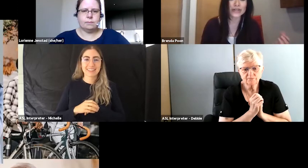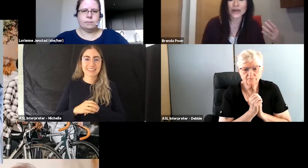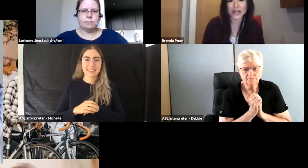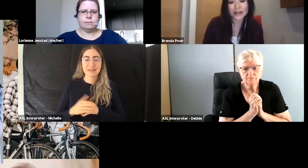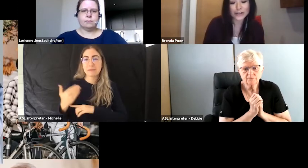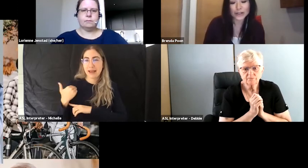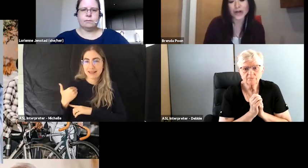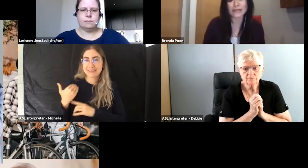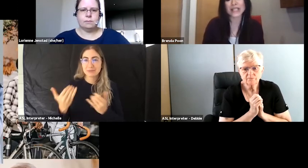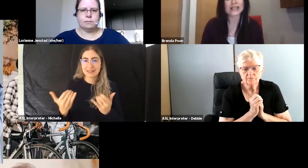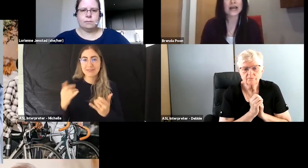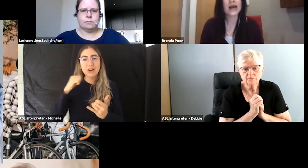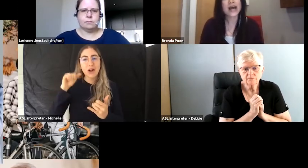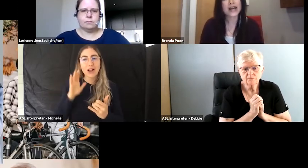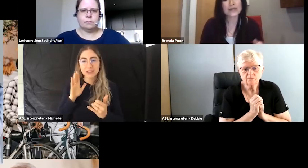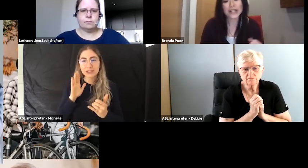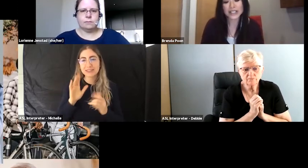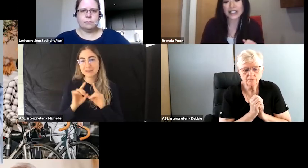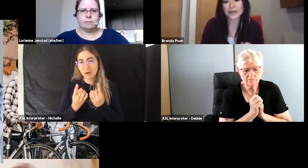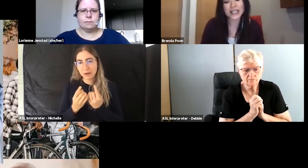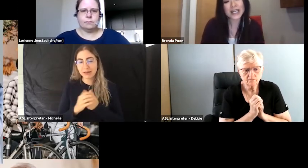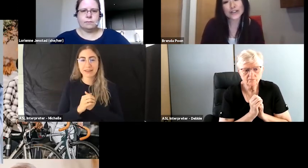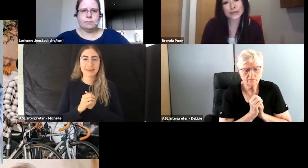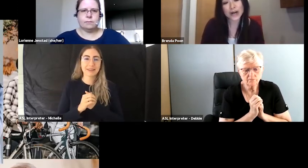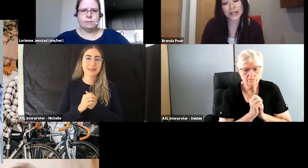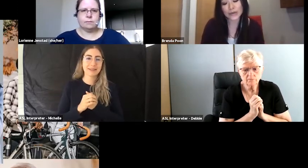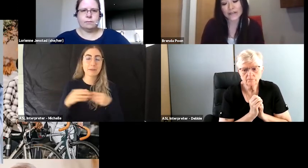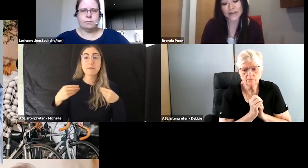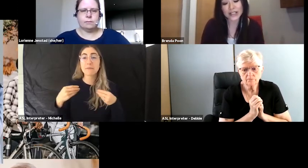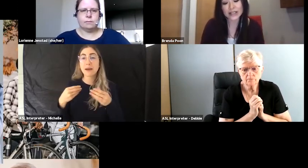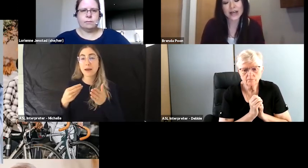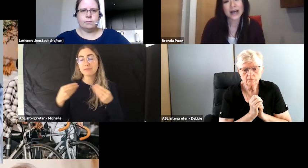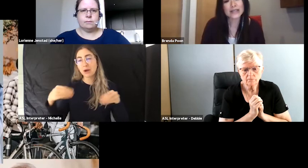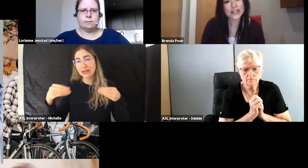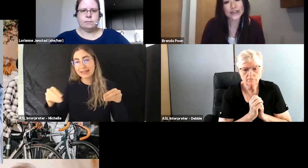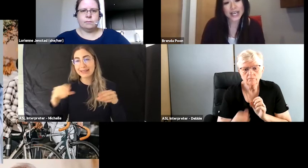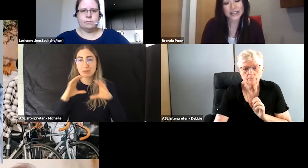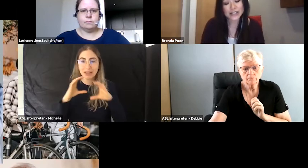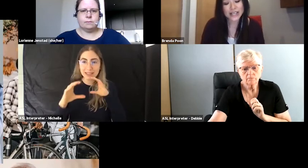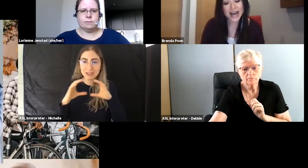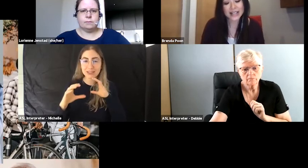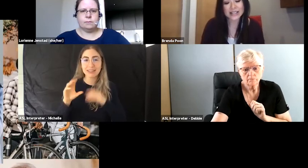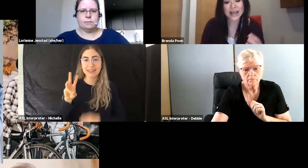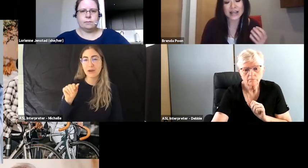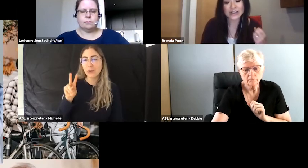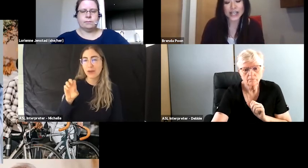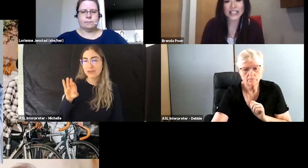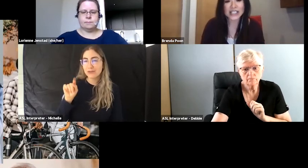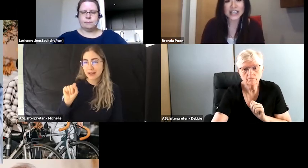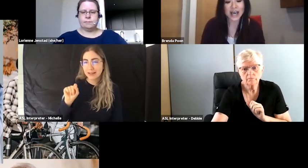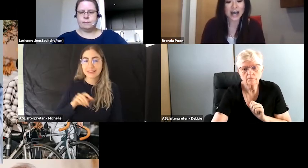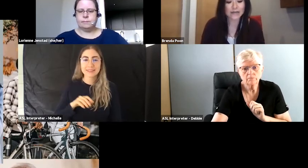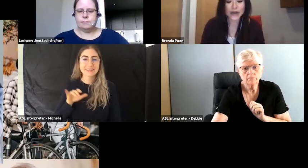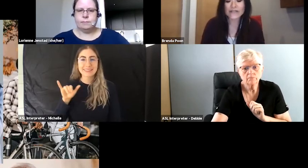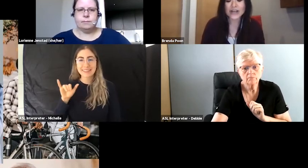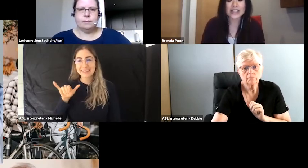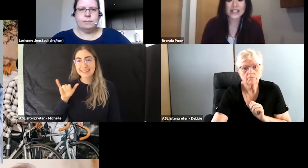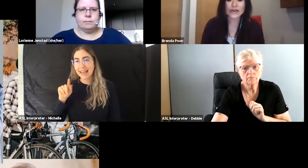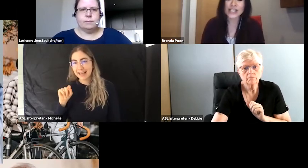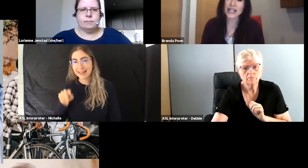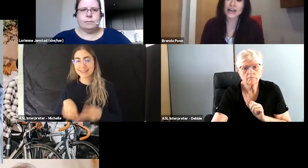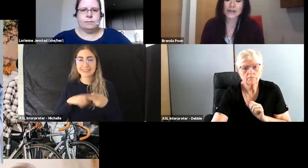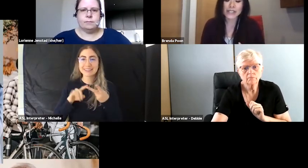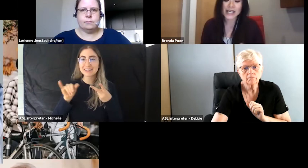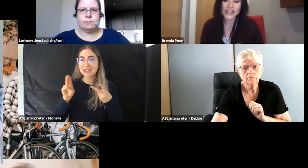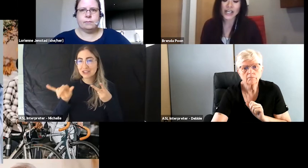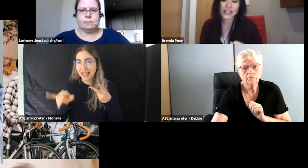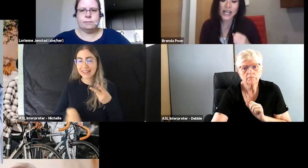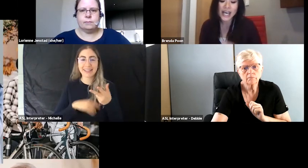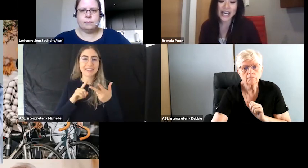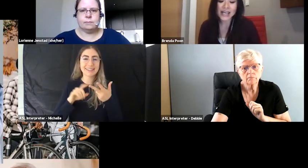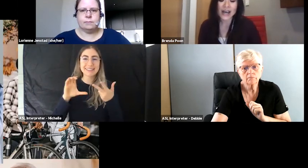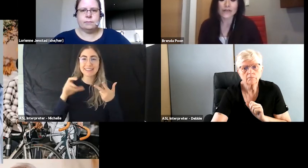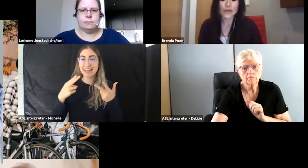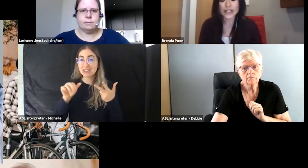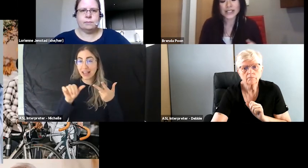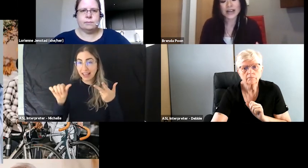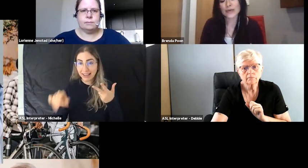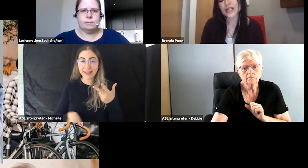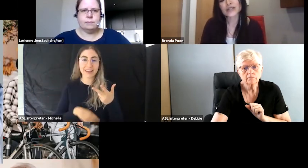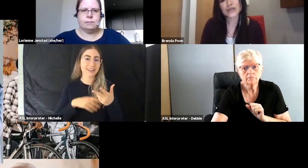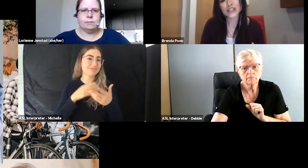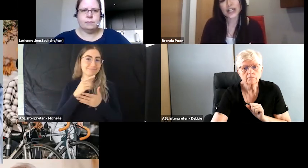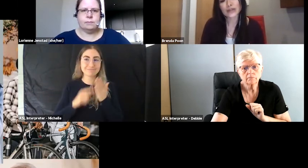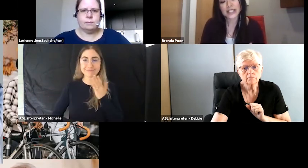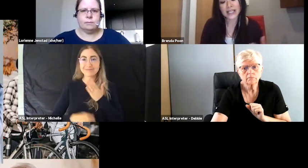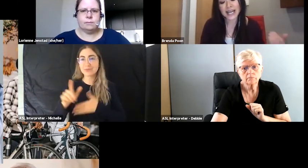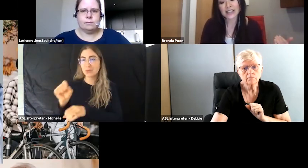, THE CANADIAN HARD OF HEARING ASSOCIATION,